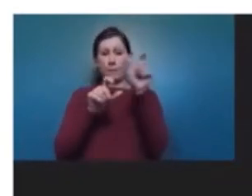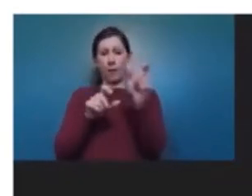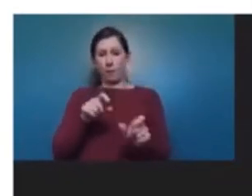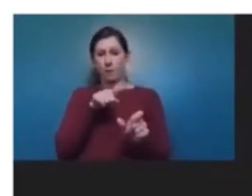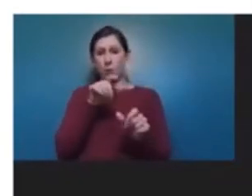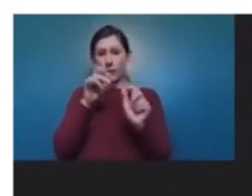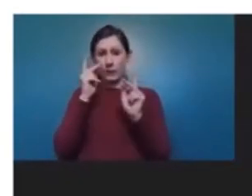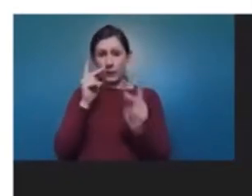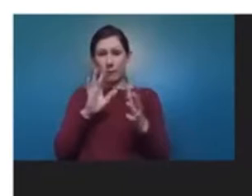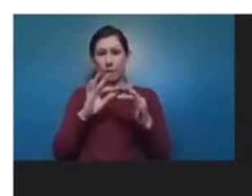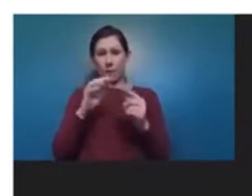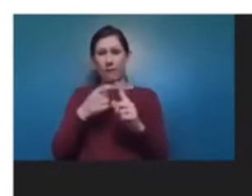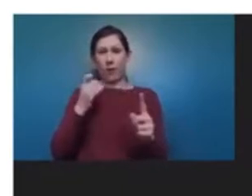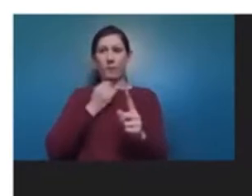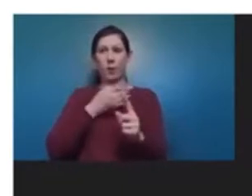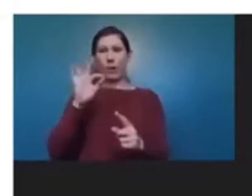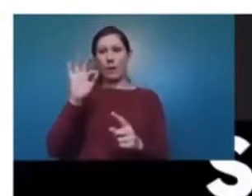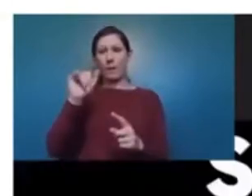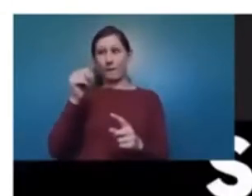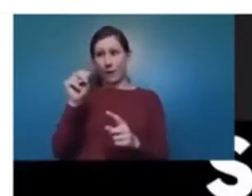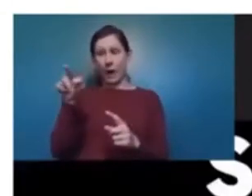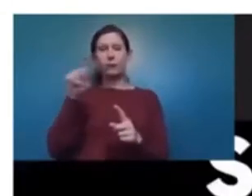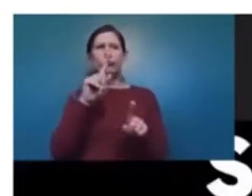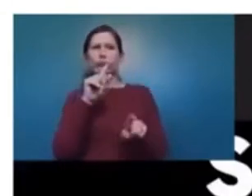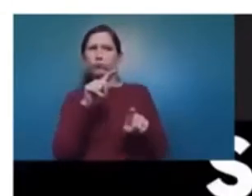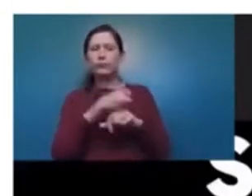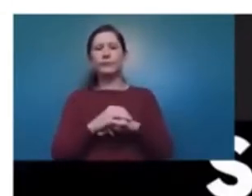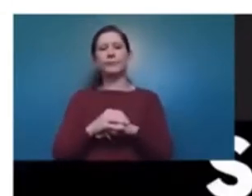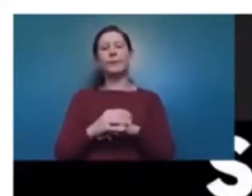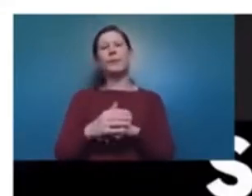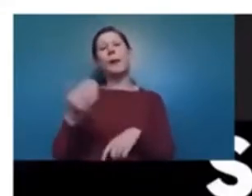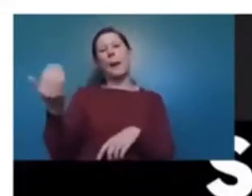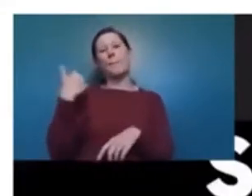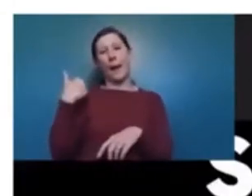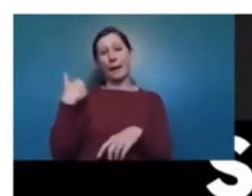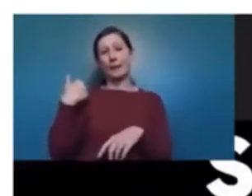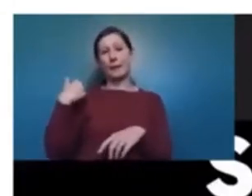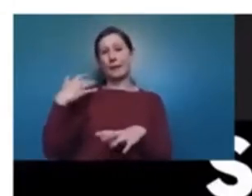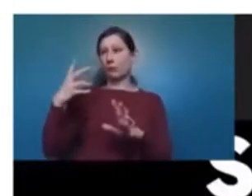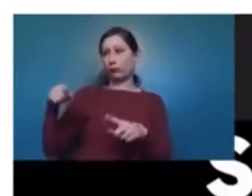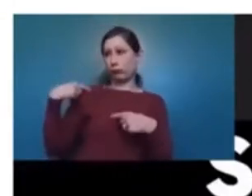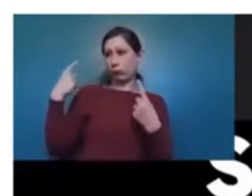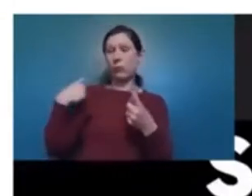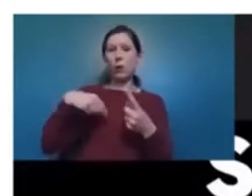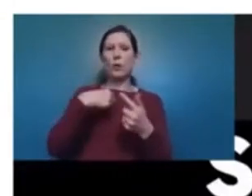our fans as they react and enjoy the broadcast. In past seasons, the festival hosted a program called Shake38 where